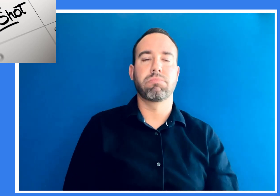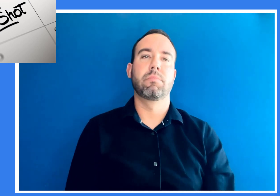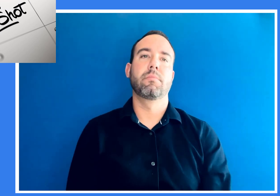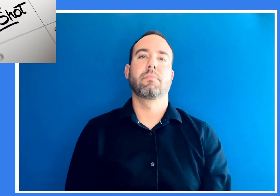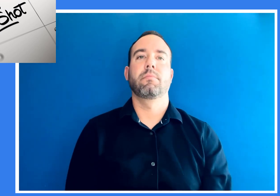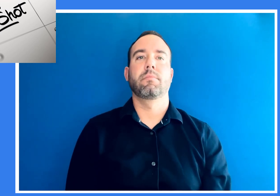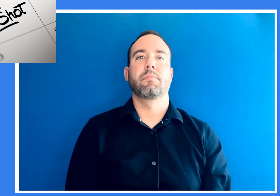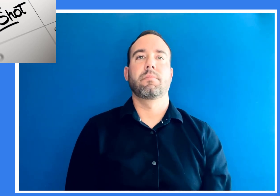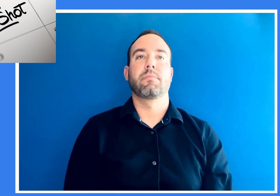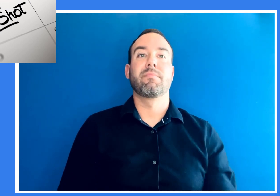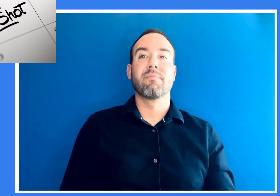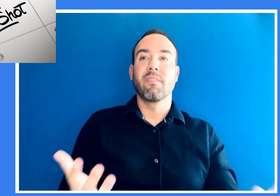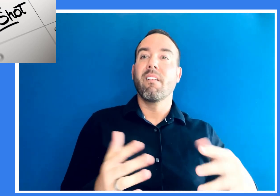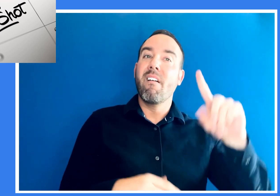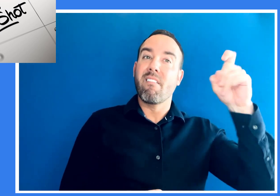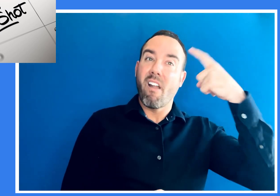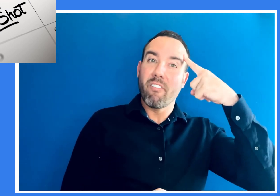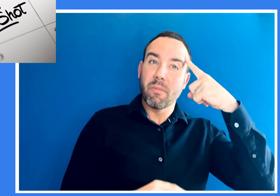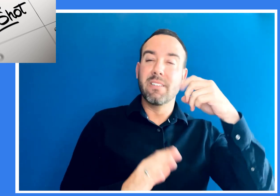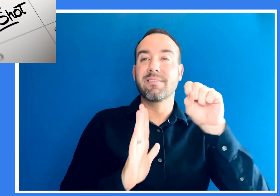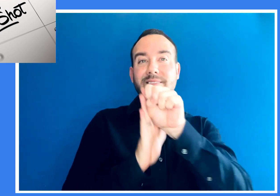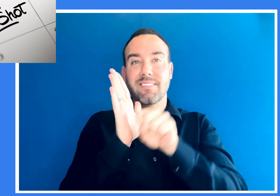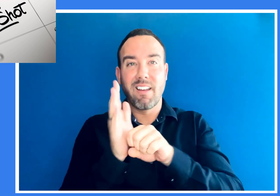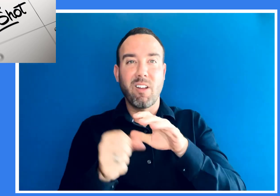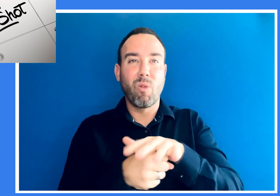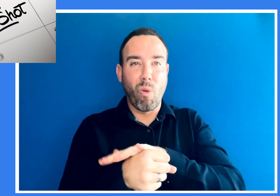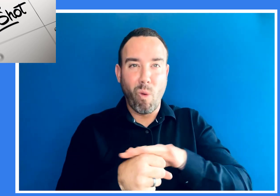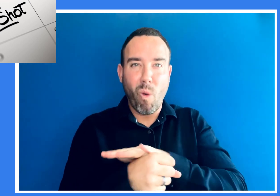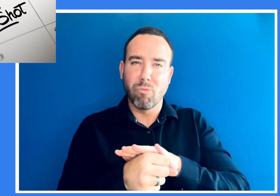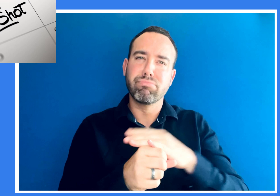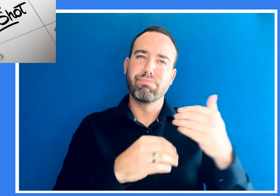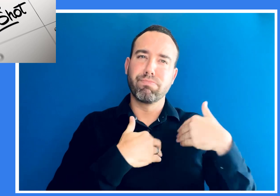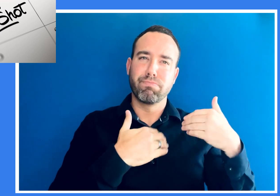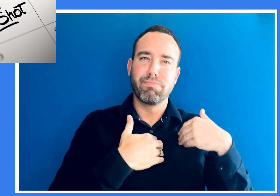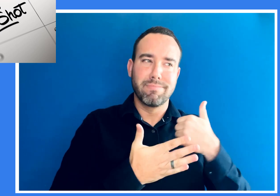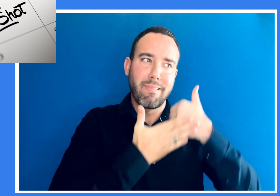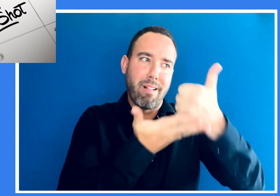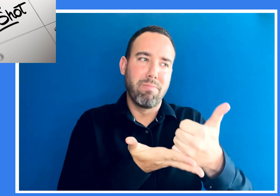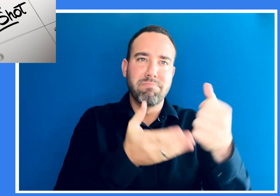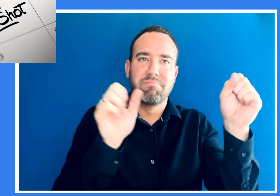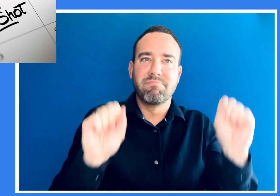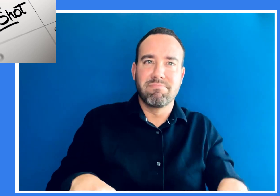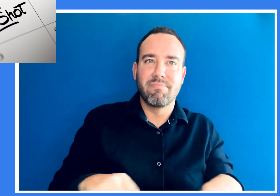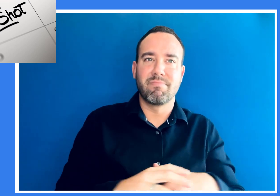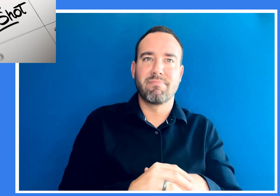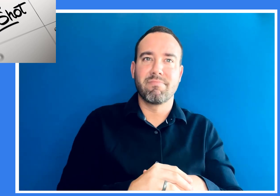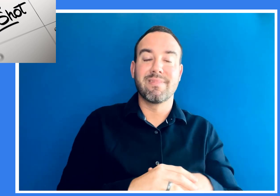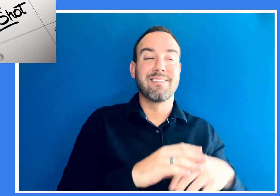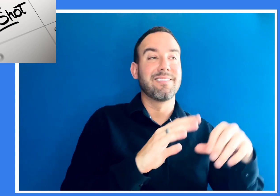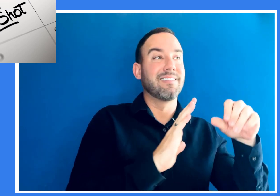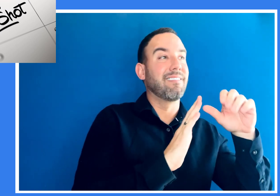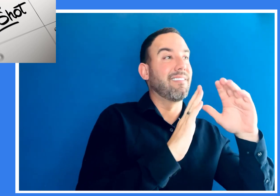to ensure that everyone can get vaccinated. State and local governments can work with community organizations